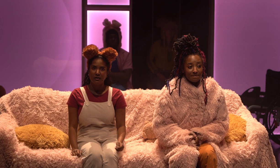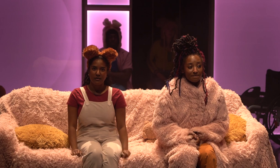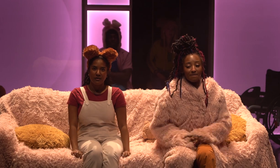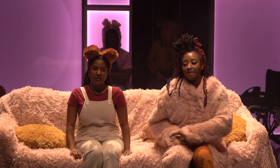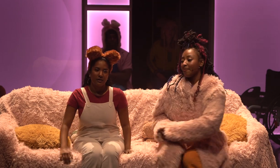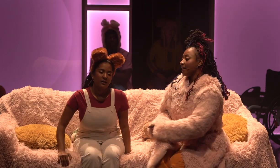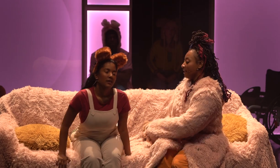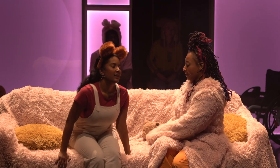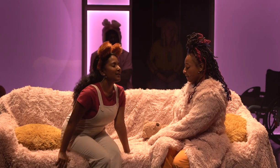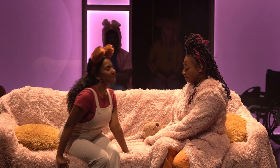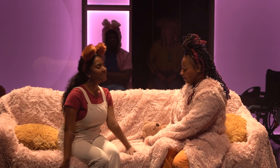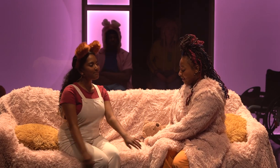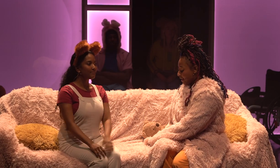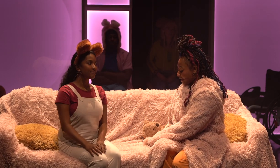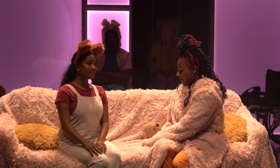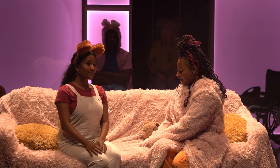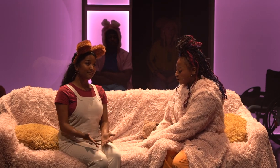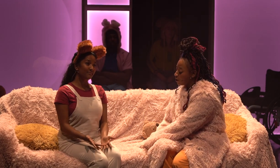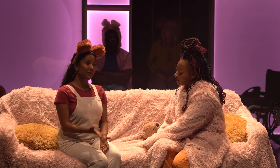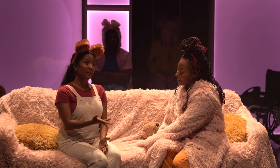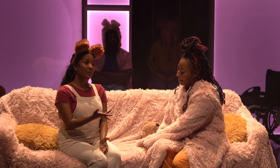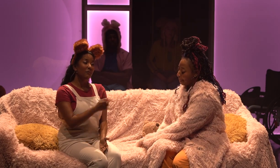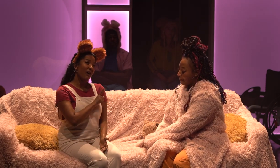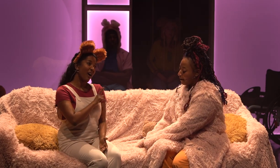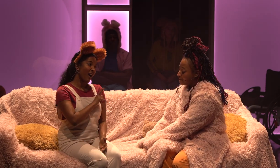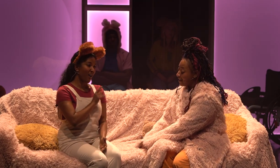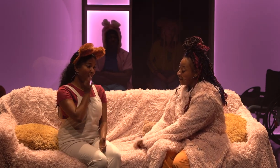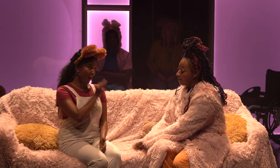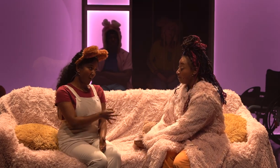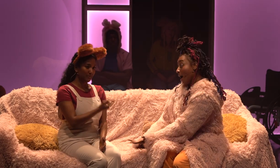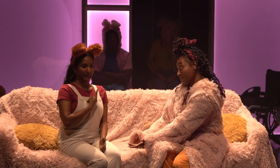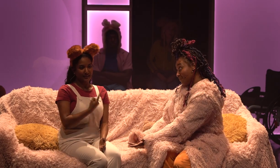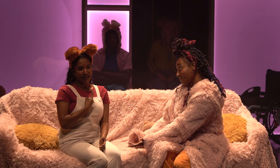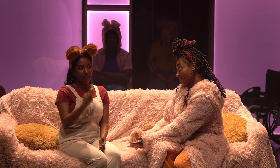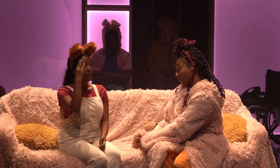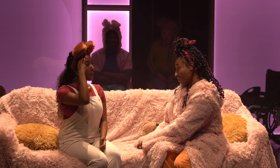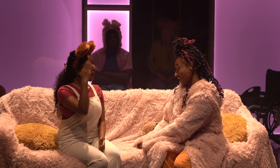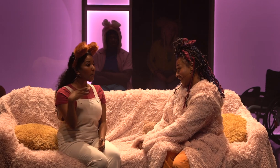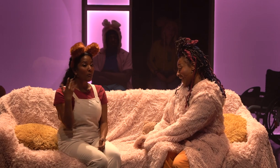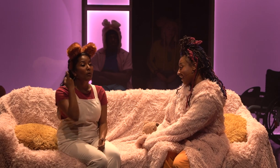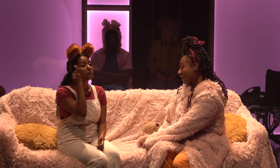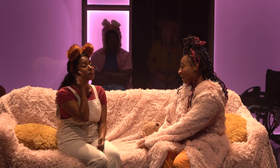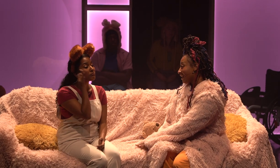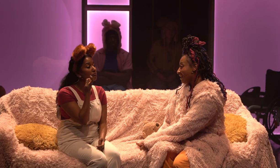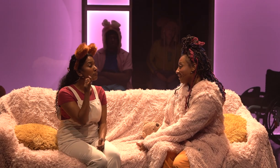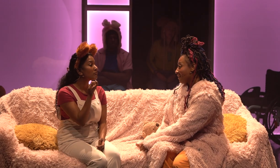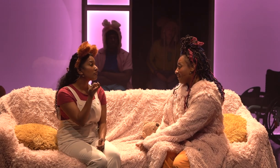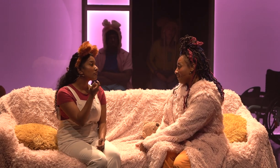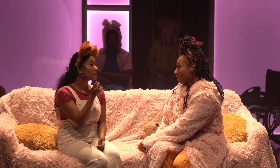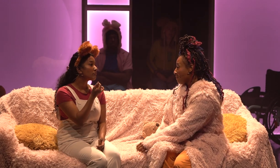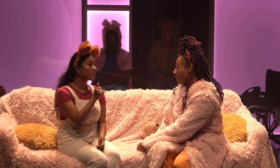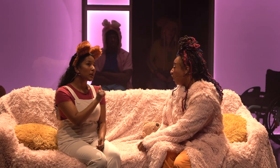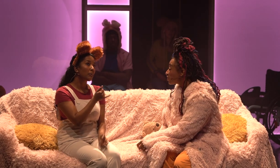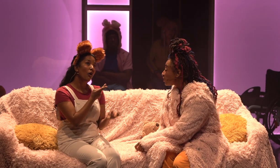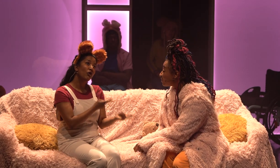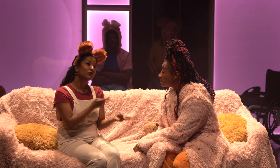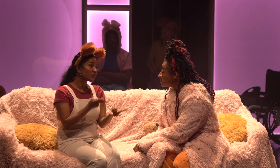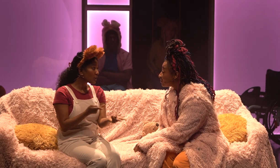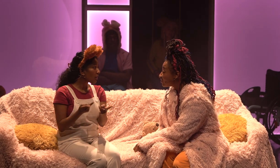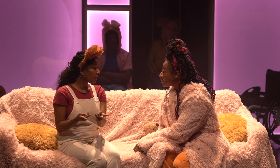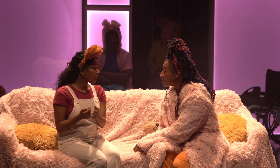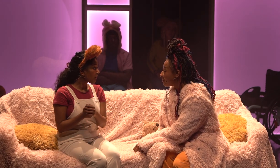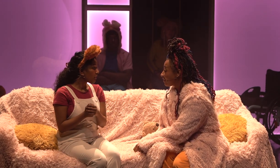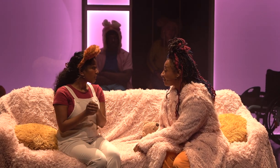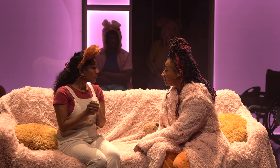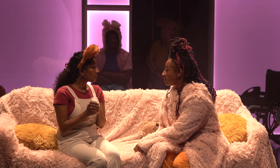[POSH ACCENT] 'It's just me and Mum were thinking maybe a hostel or